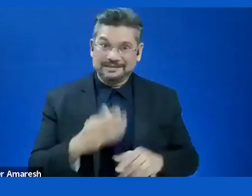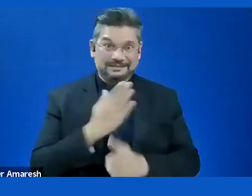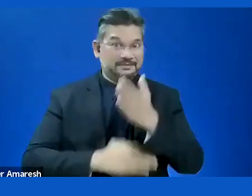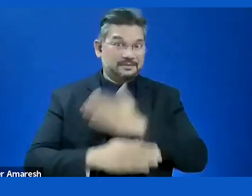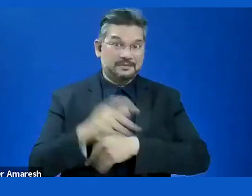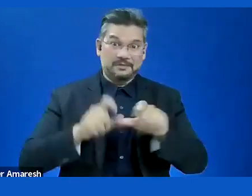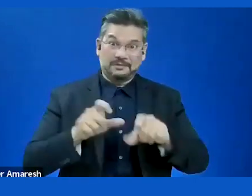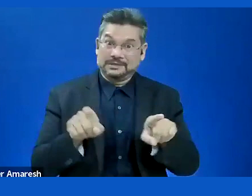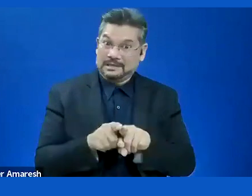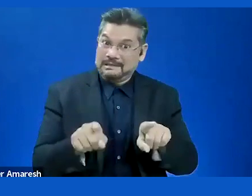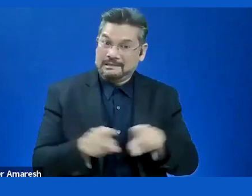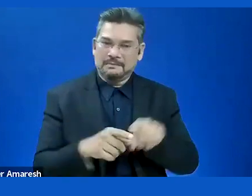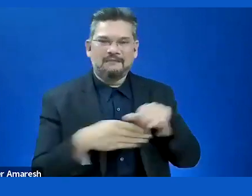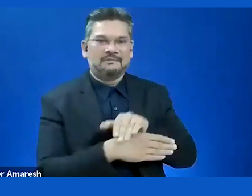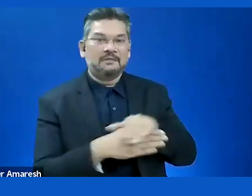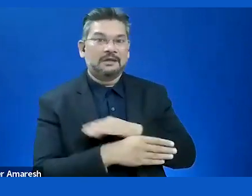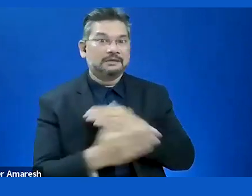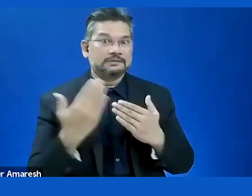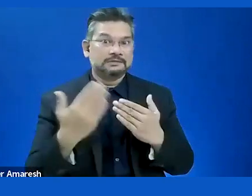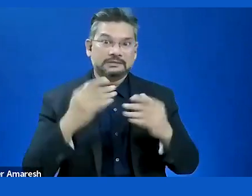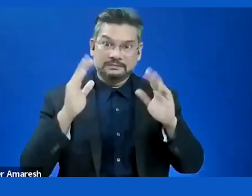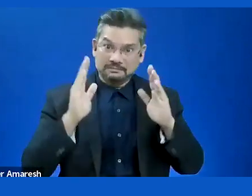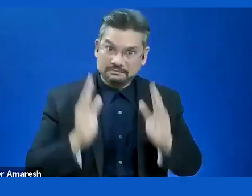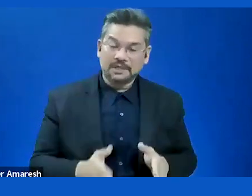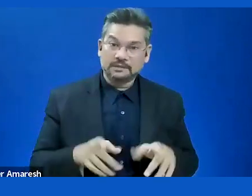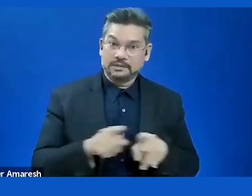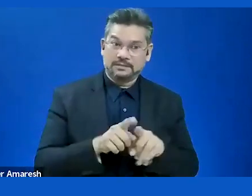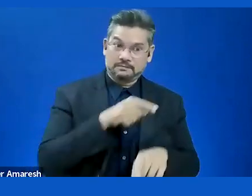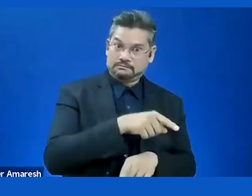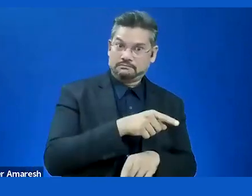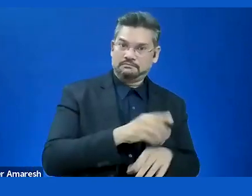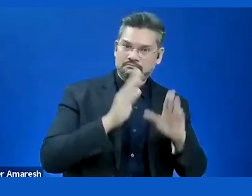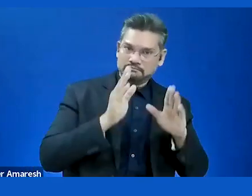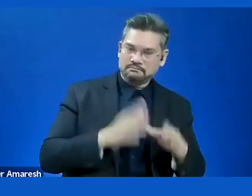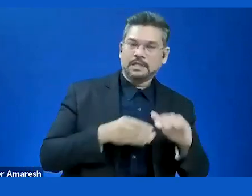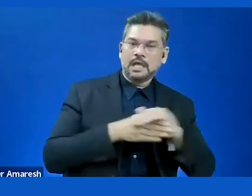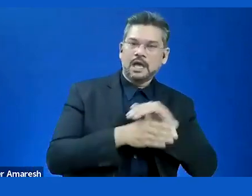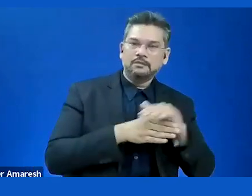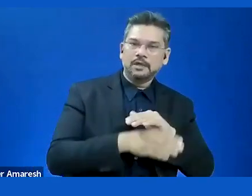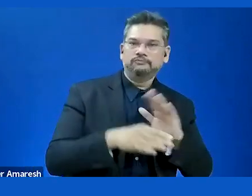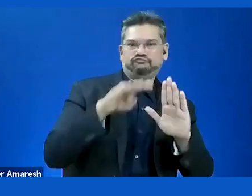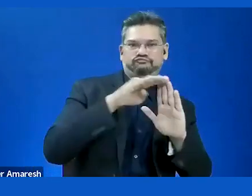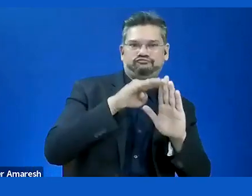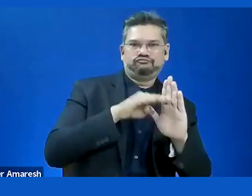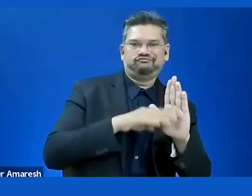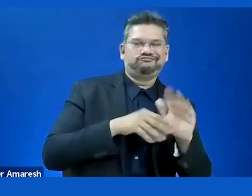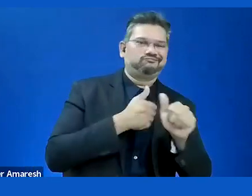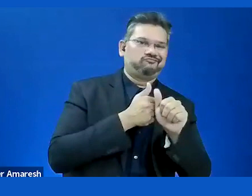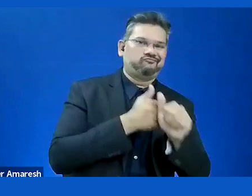comply with accessibility requirements set out in the European Accessibility Act. The wording,